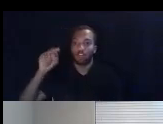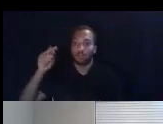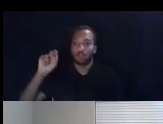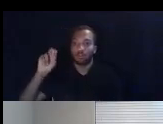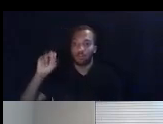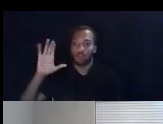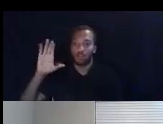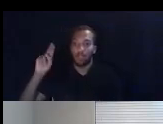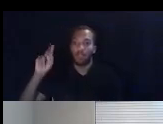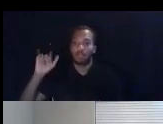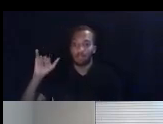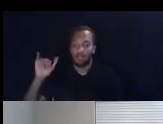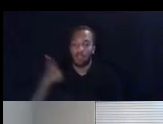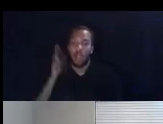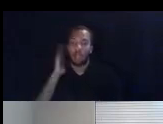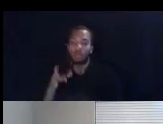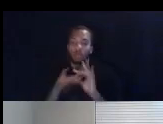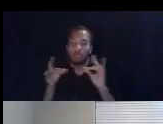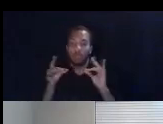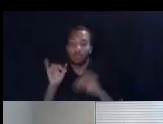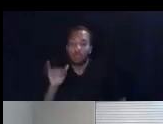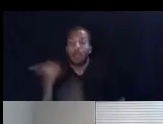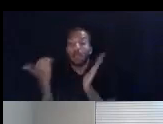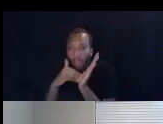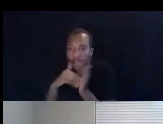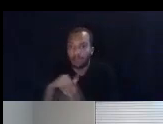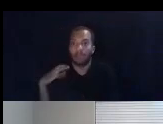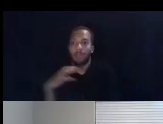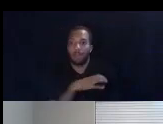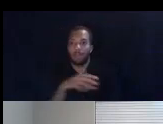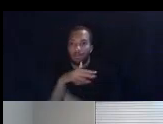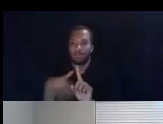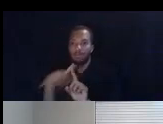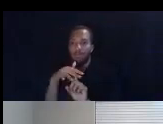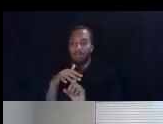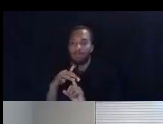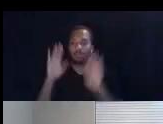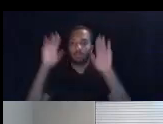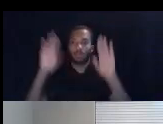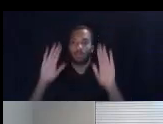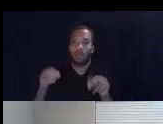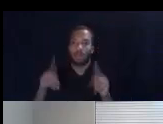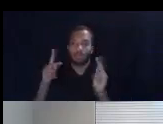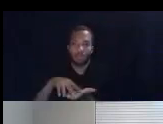I would say again, committee spaces are a great opportunity to learn about what we have upcoming.